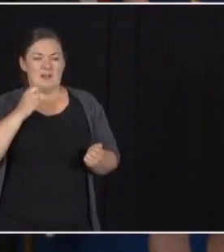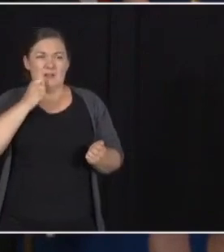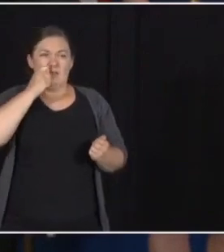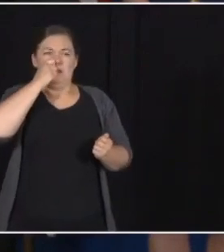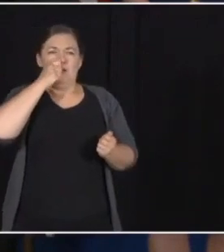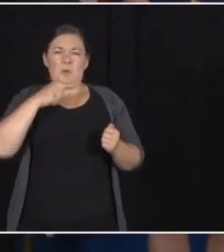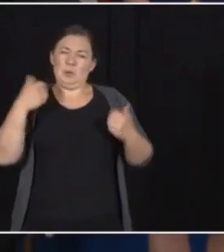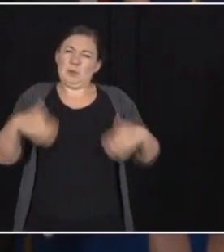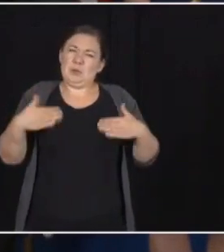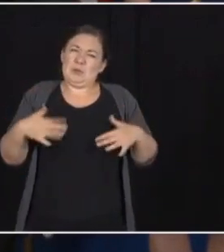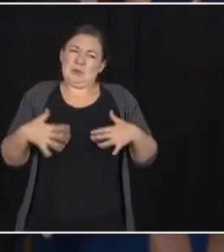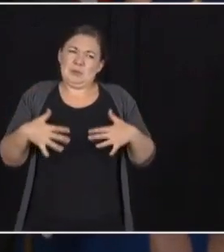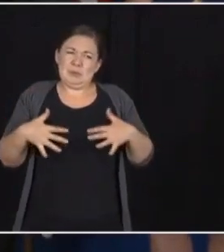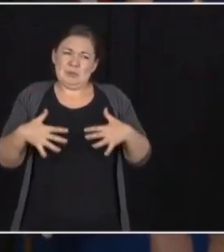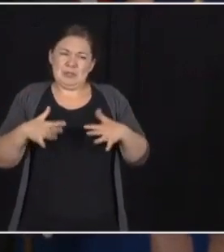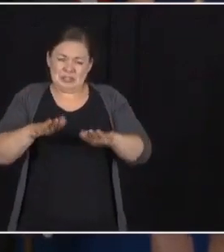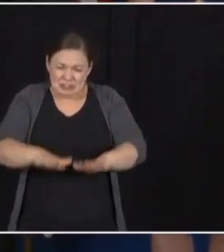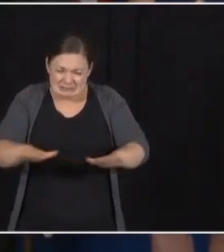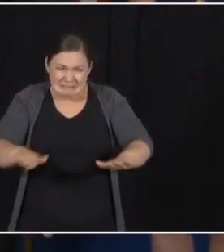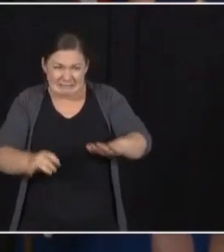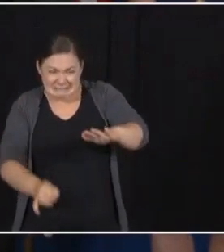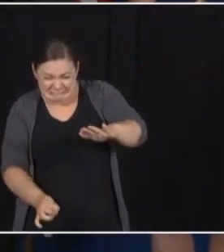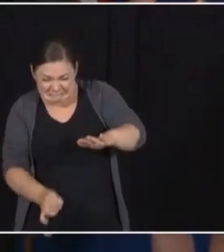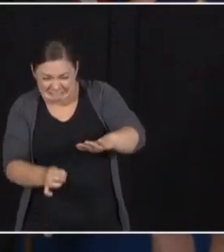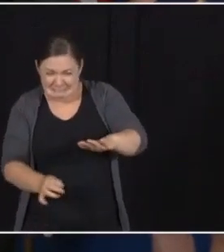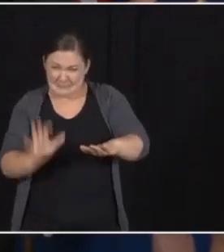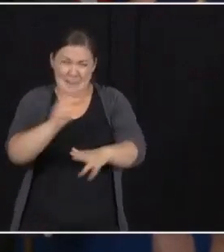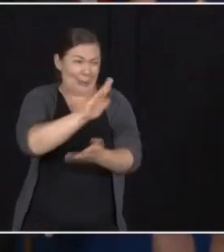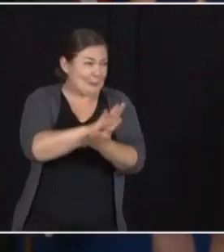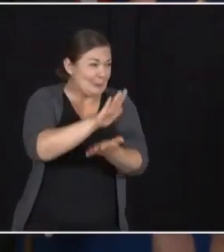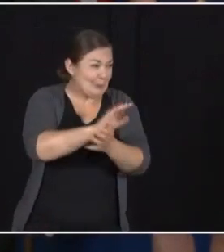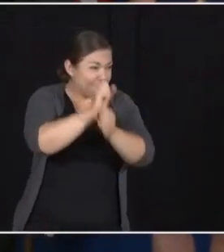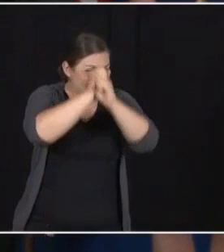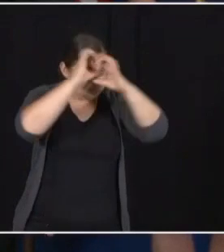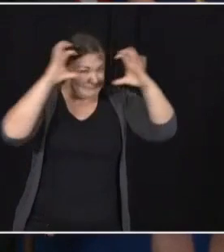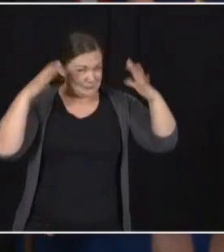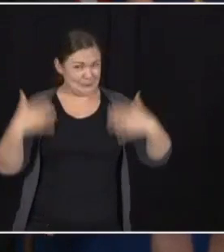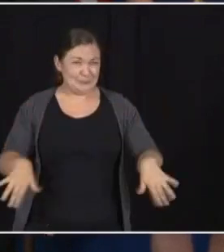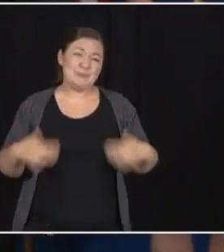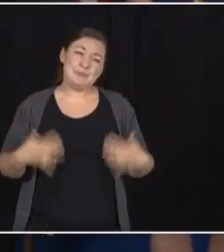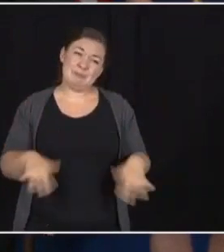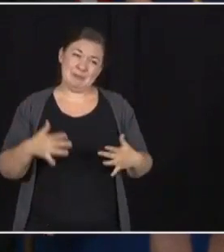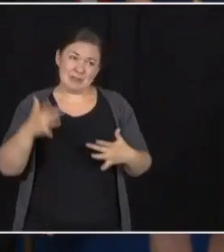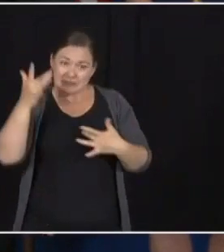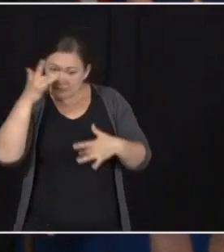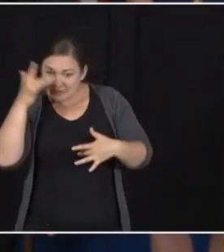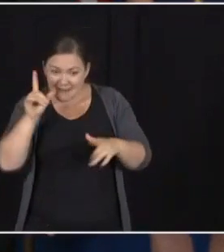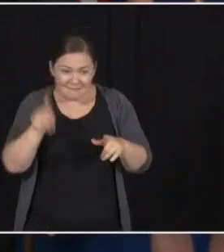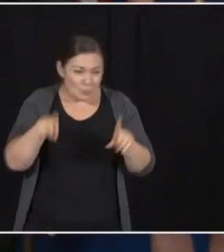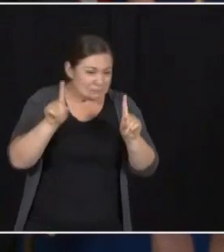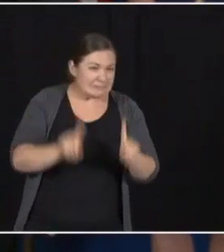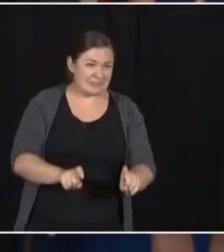less invasive test when we are sending kids back to school and